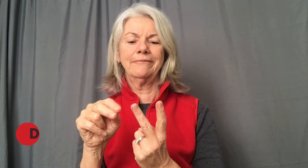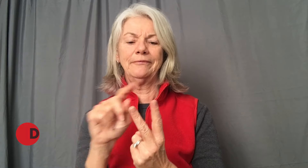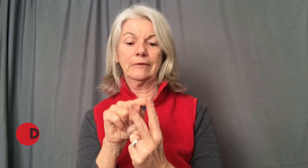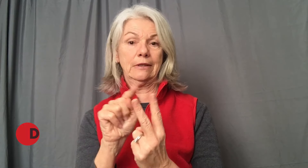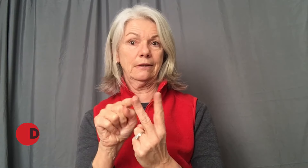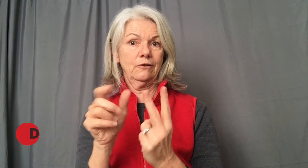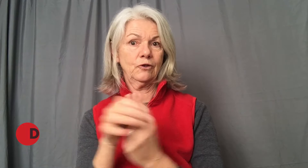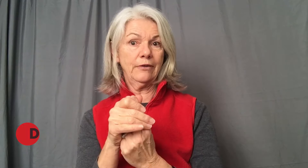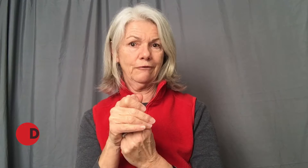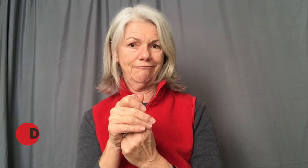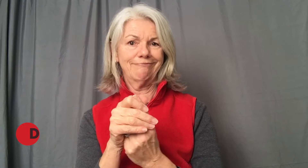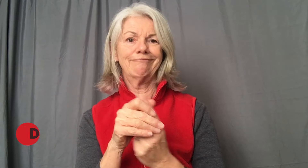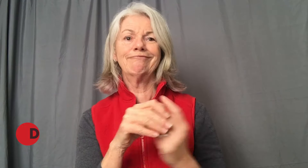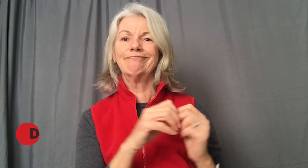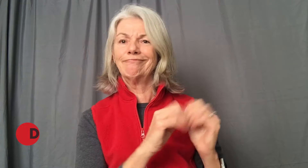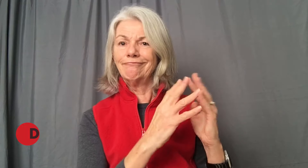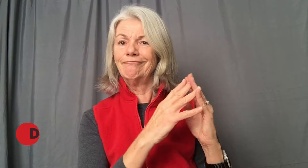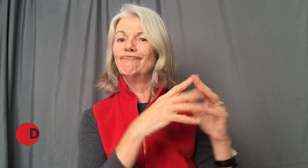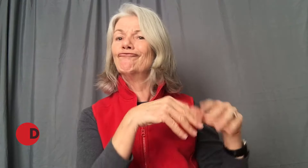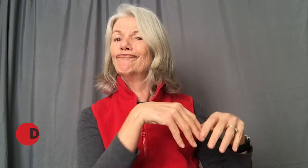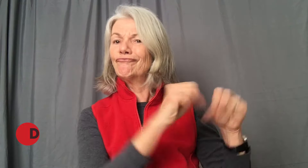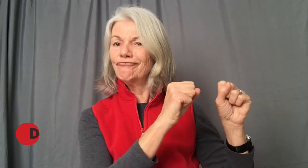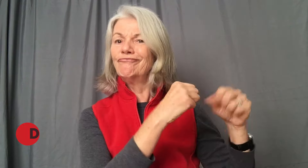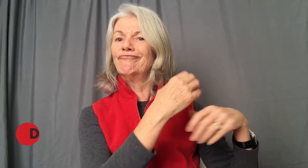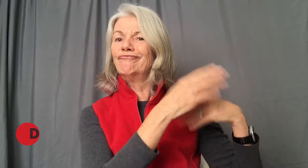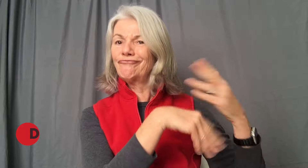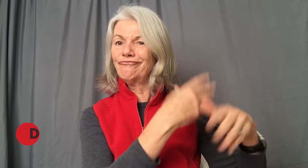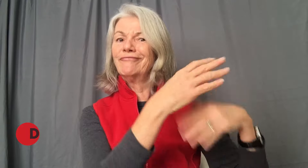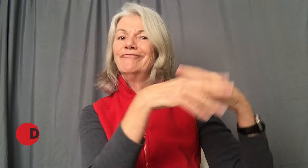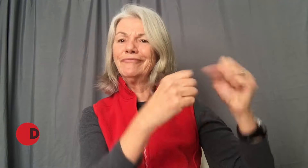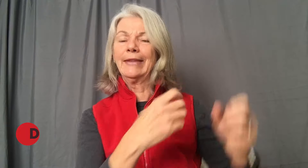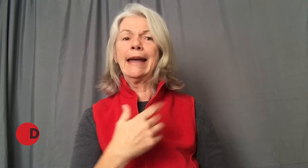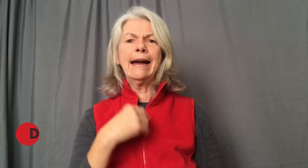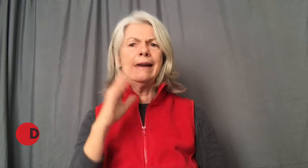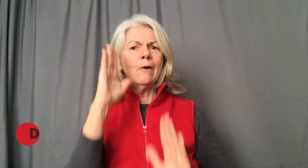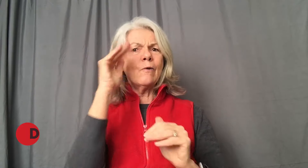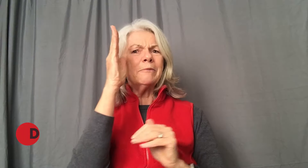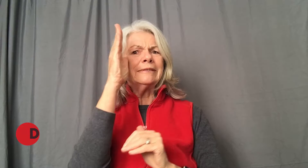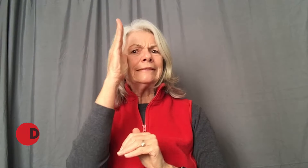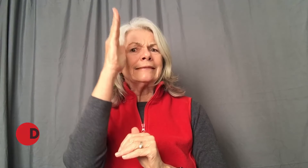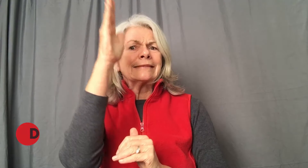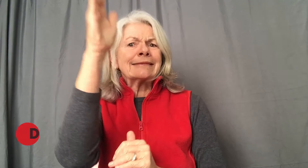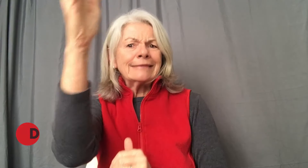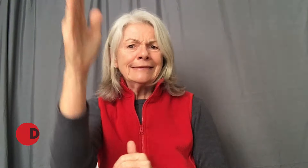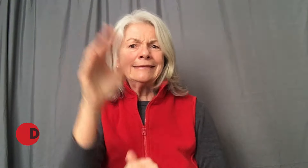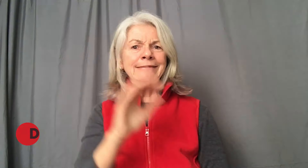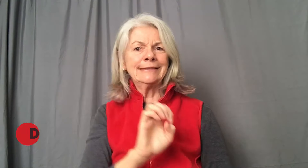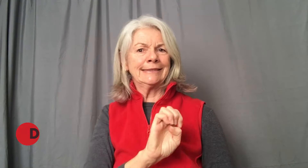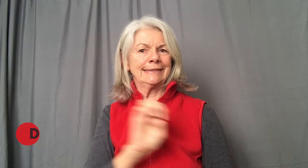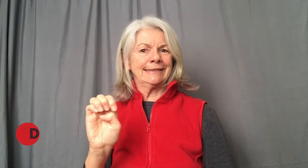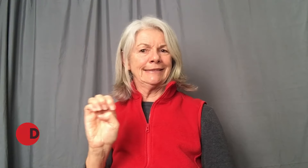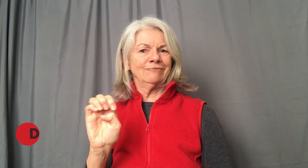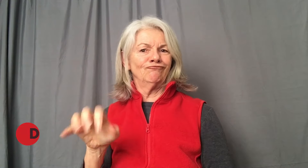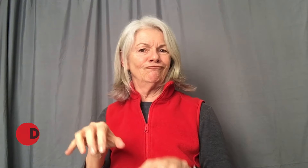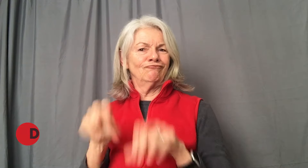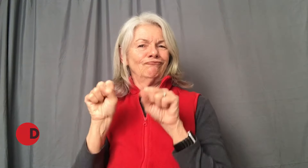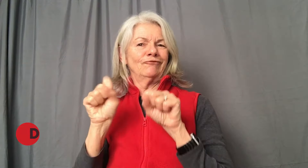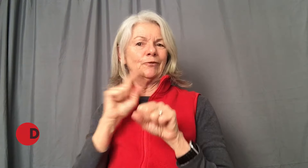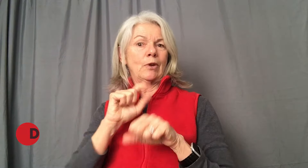Together, they set up the event and progressed from there. I hope Eastern Canada will be able to host